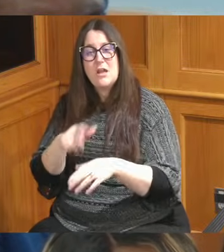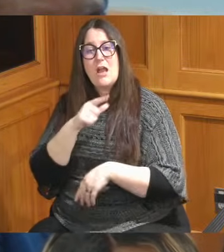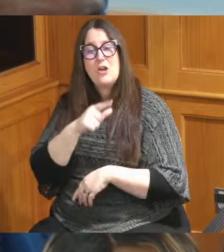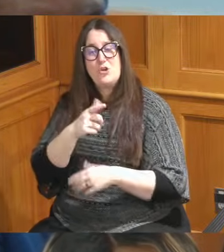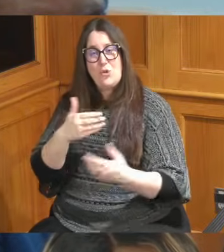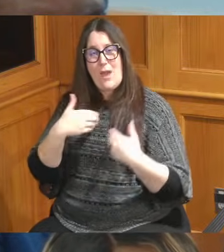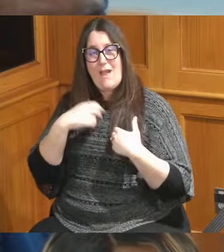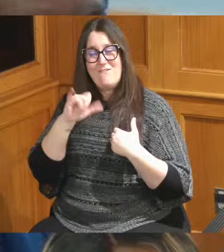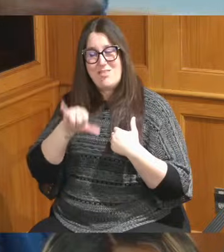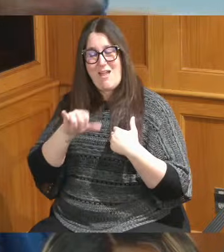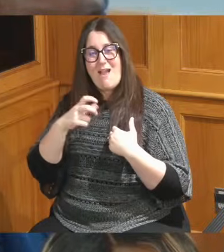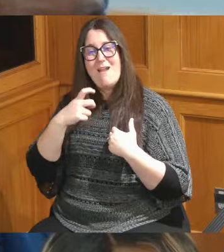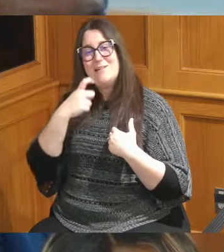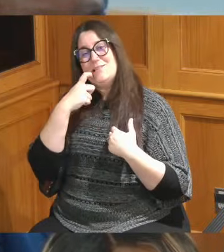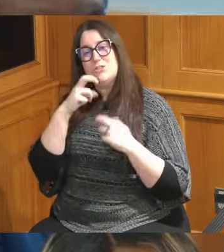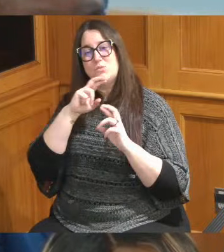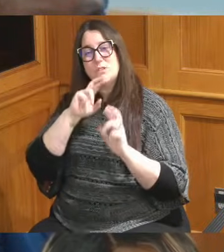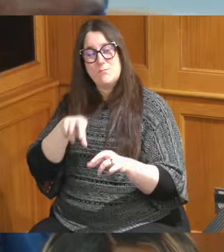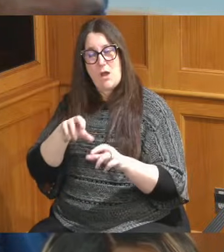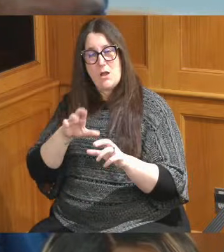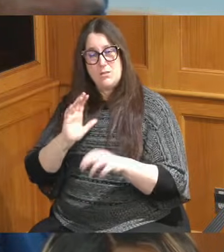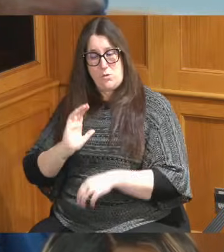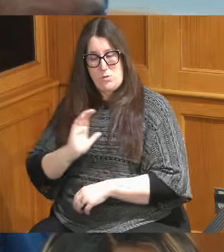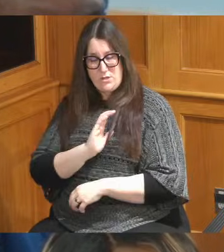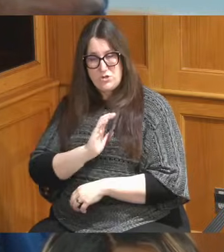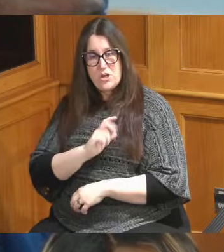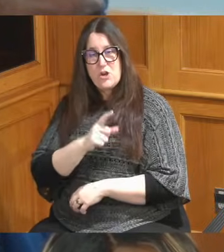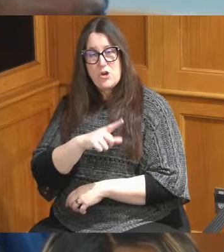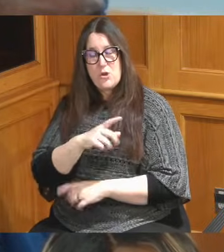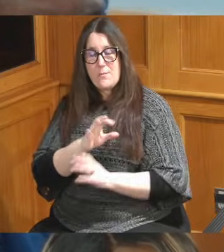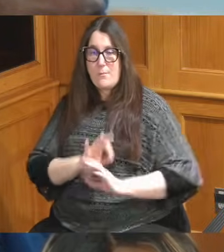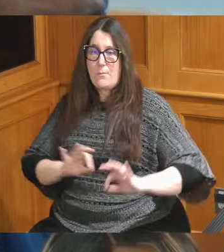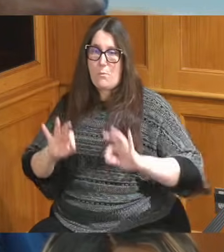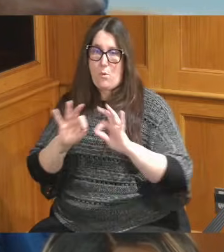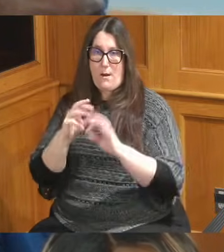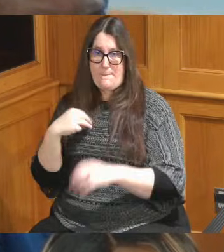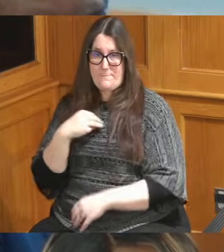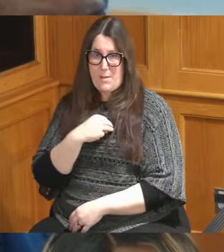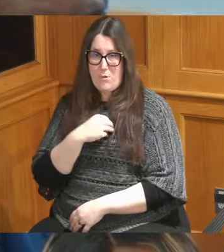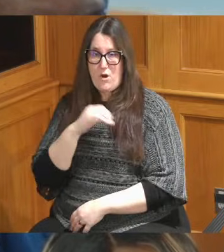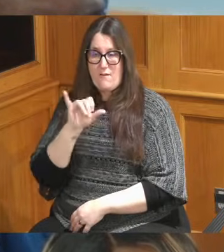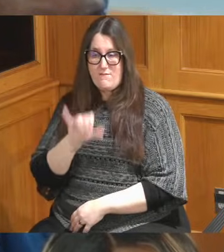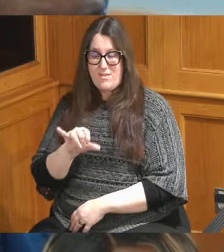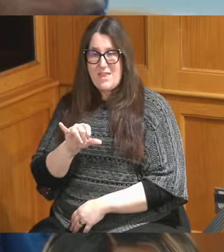Addiction Response Coalition and has been an integral member of the Interdiction Pillar.